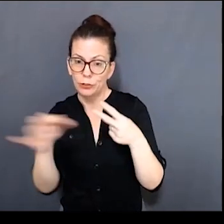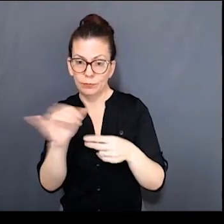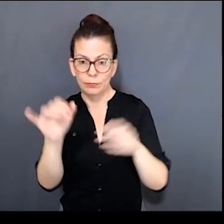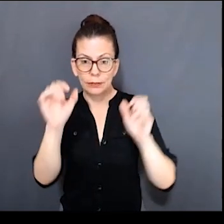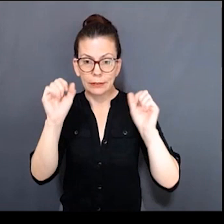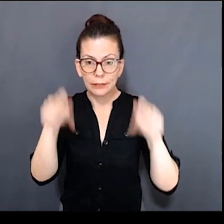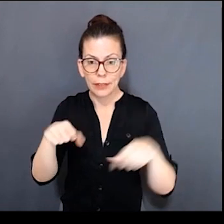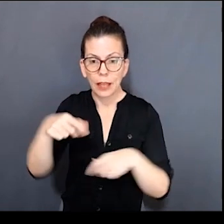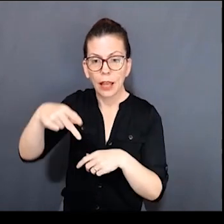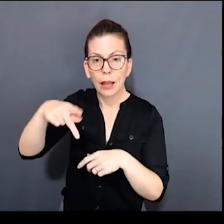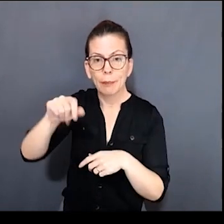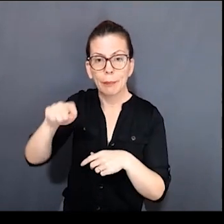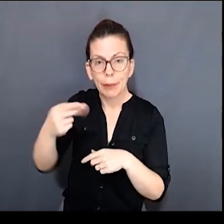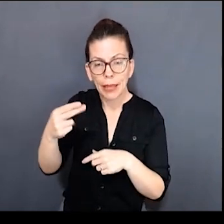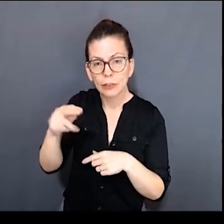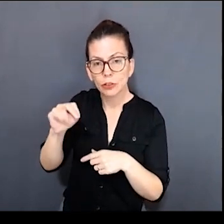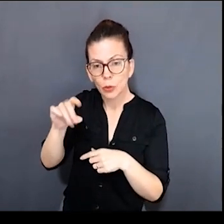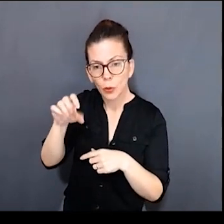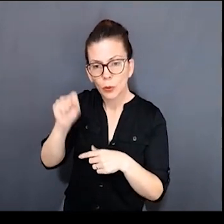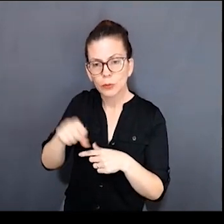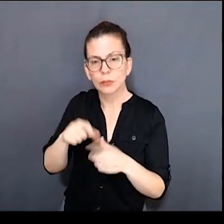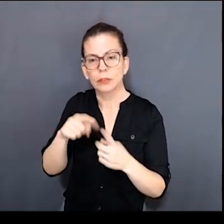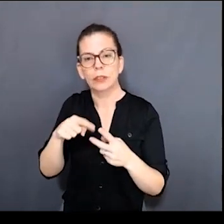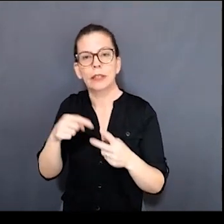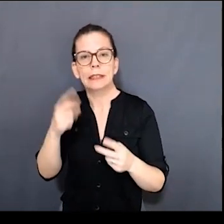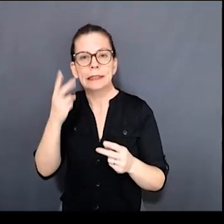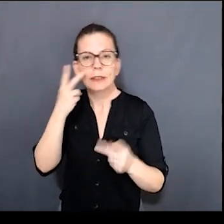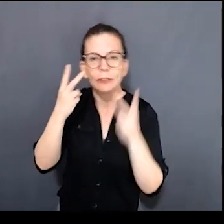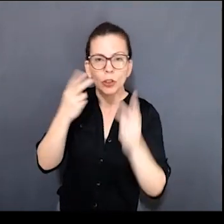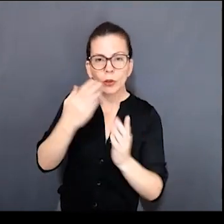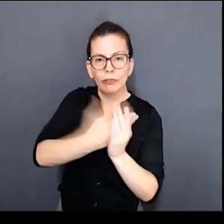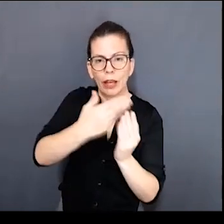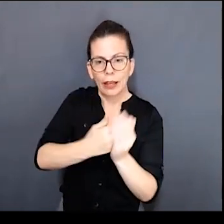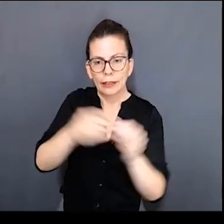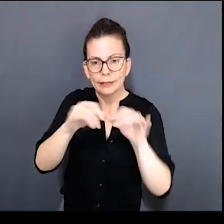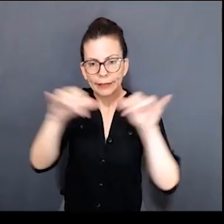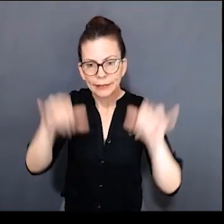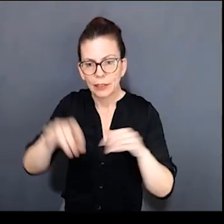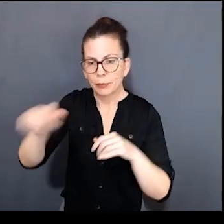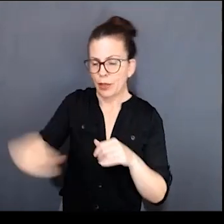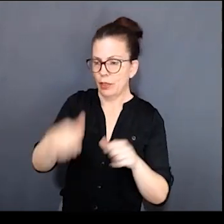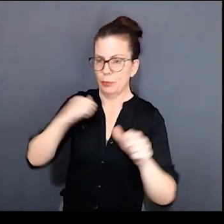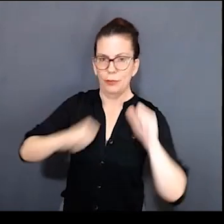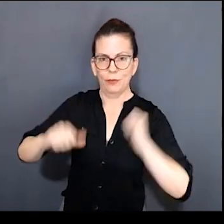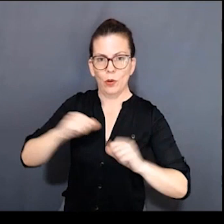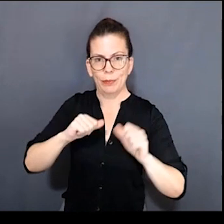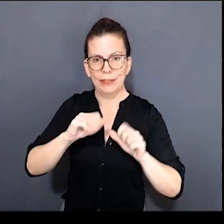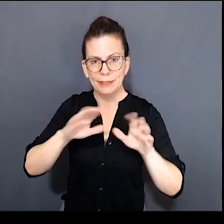such as patch nodes, view the file system, view other performance counters that are CPU and memory